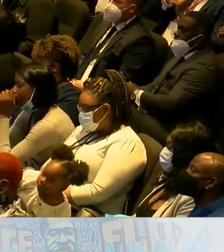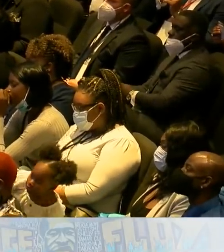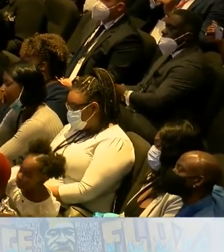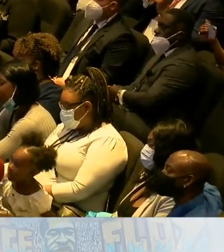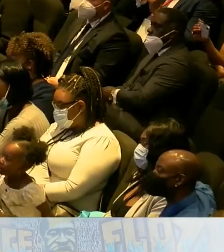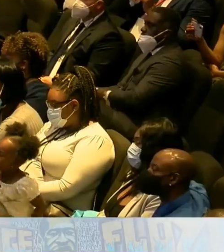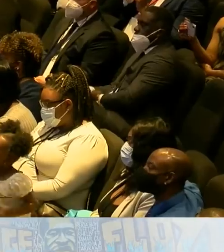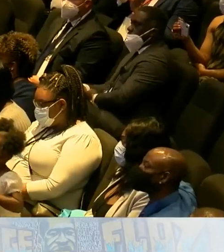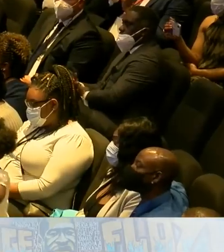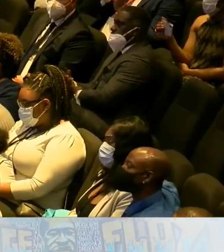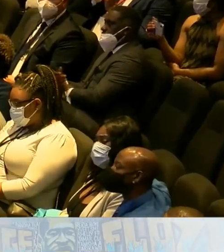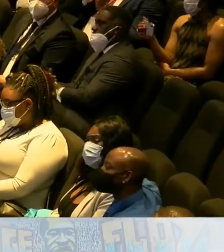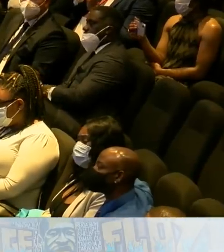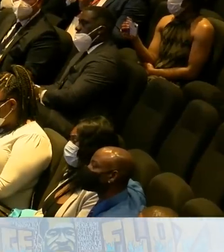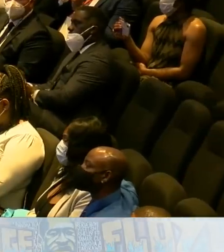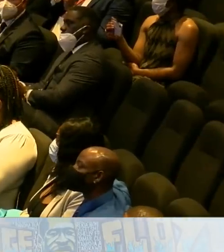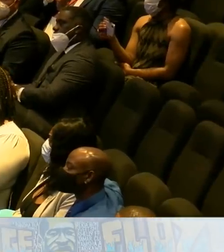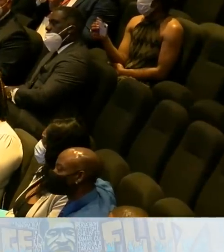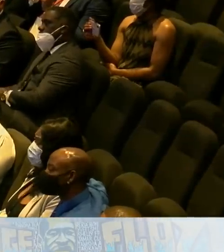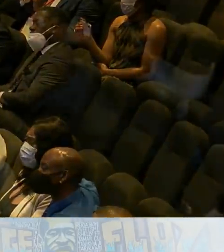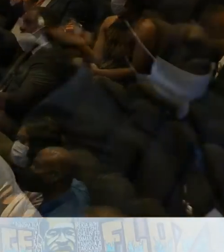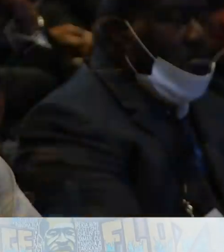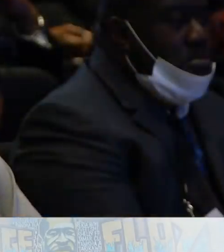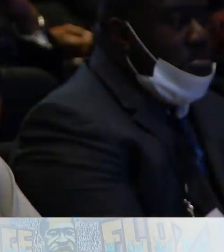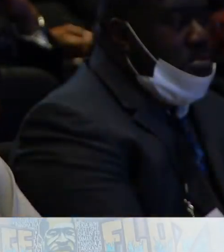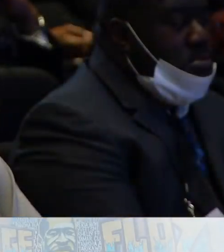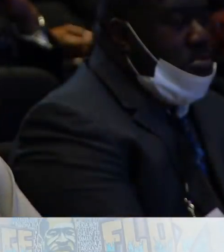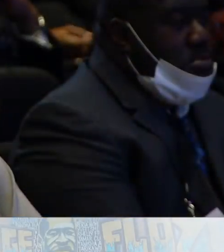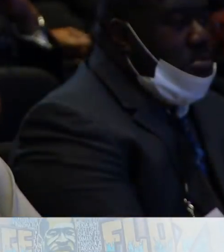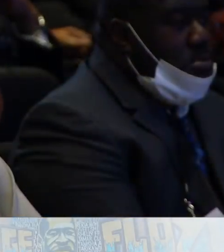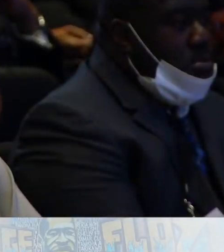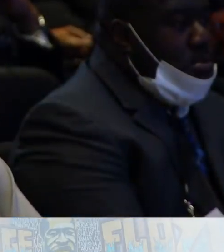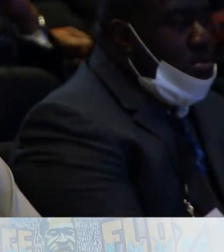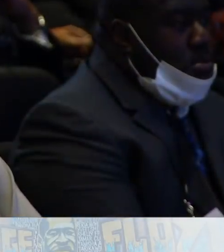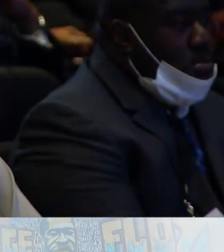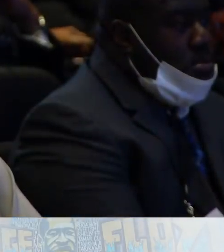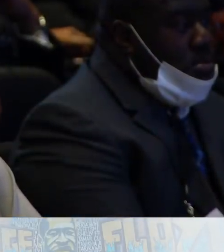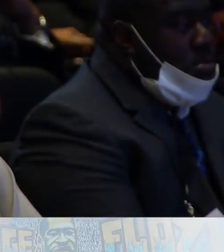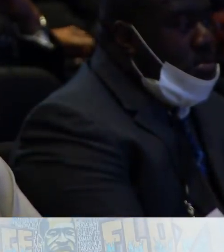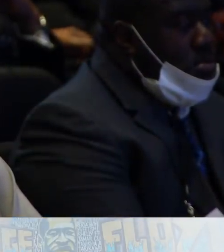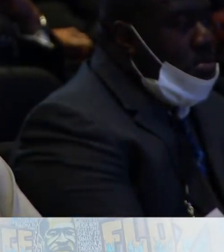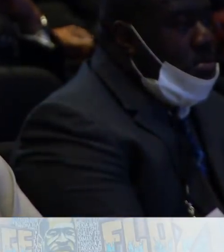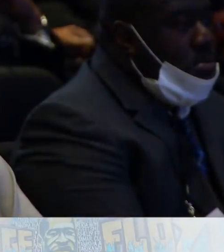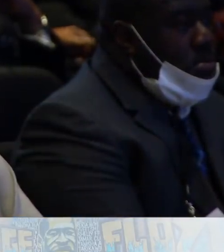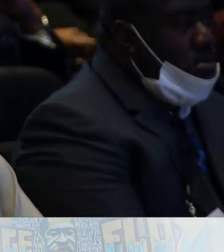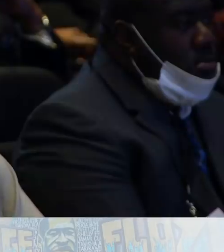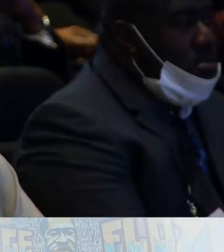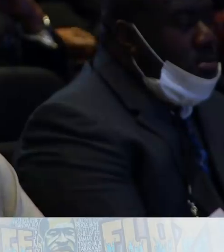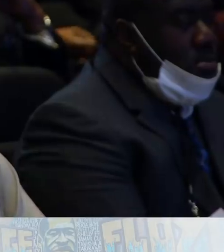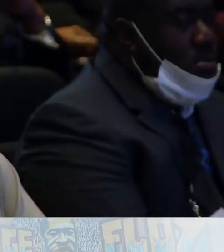MY FEARS RELIEVED HOW PRECIOUS